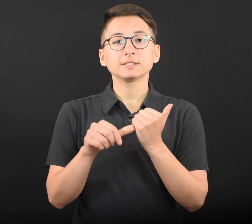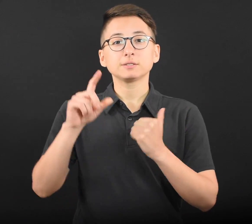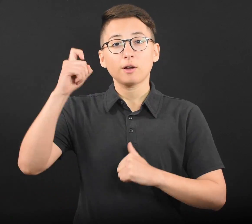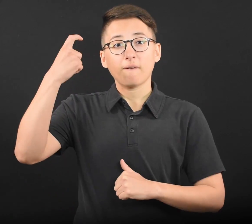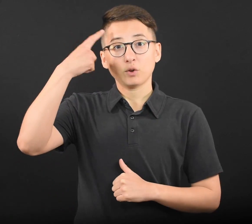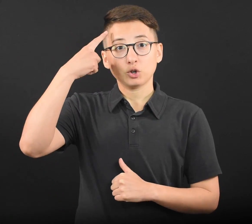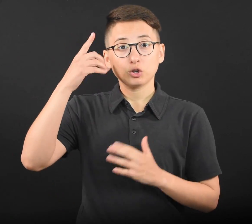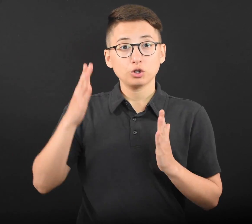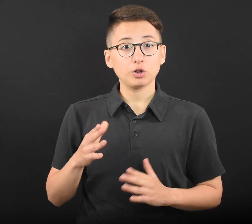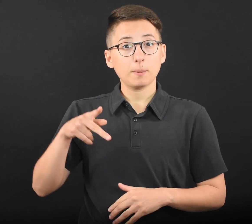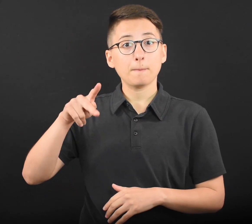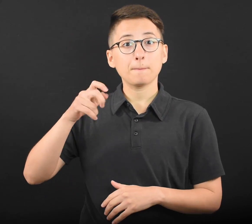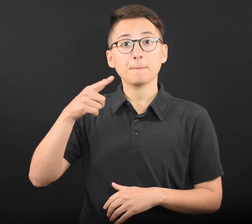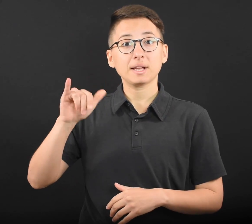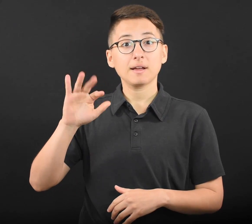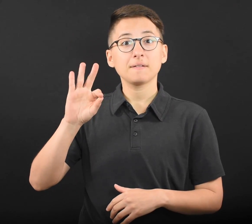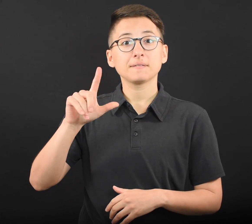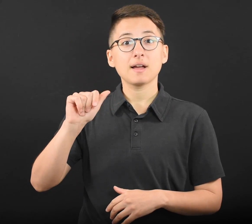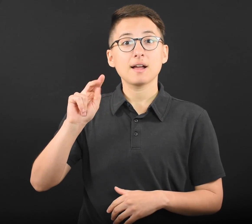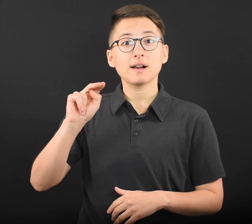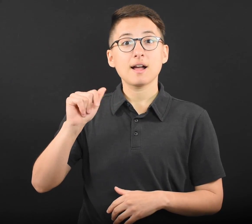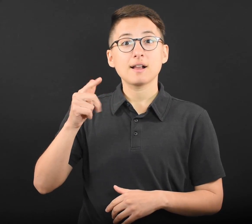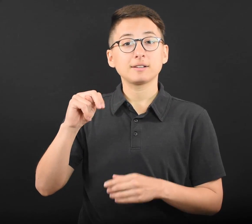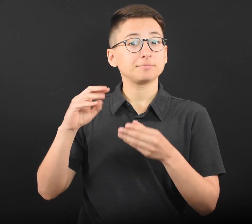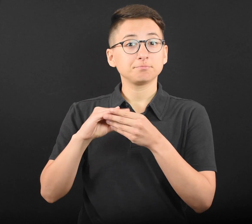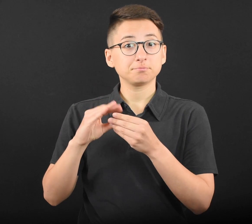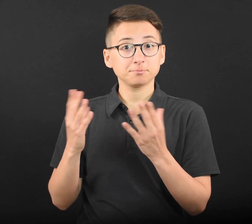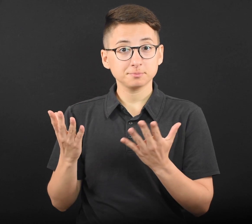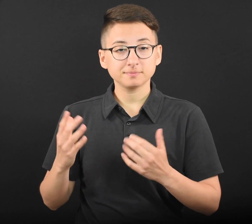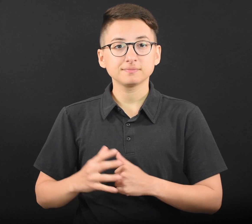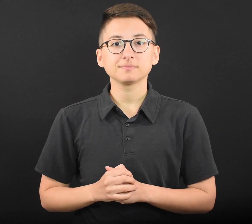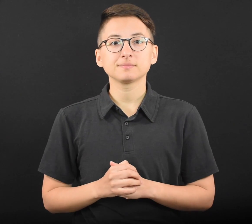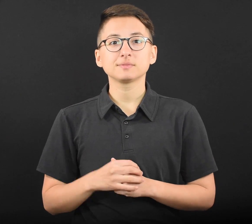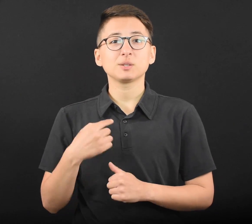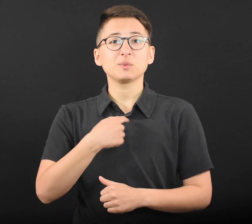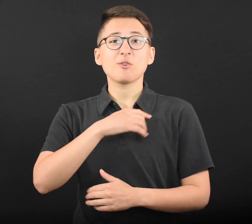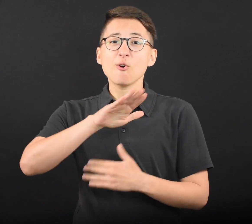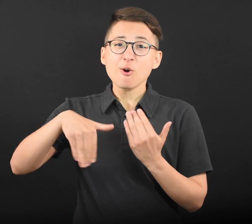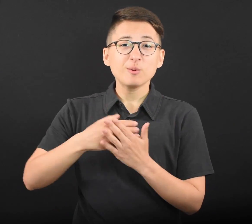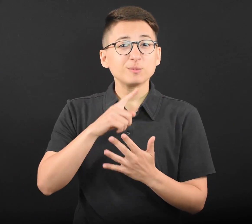“We are all so excited to get back to a summer filled with all of the people, places, and